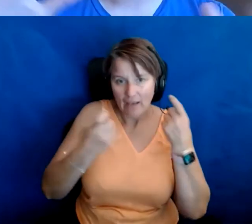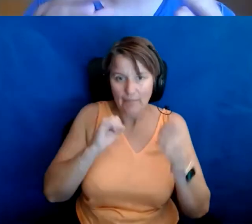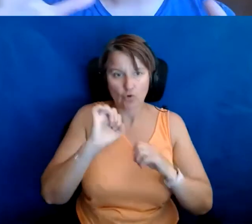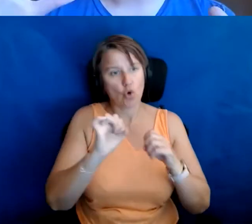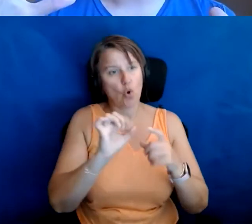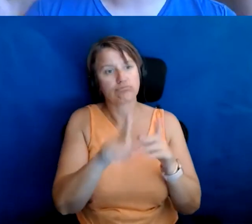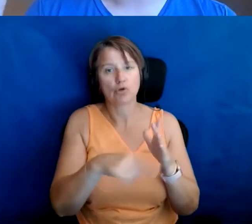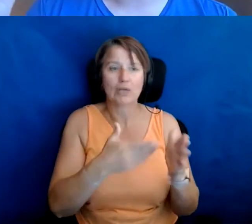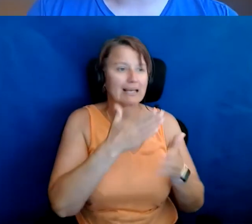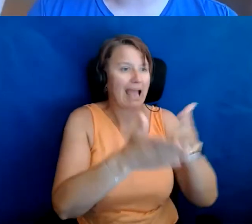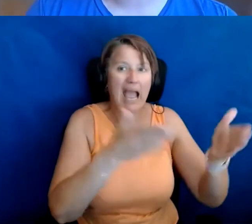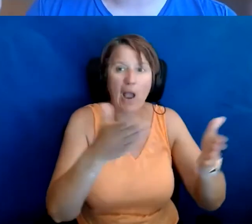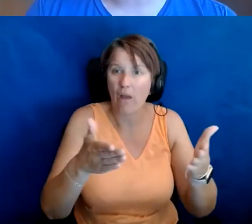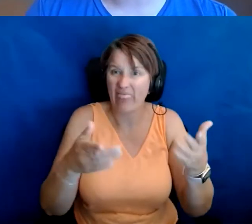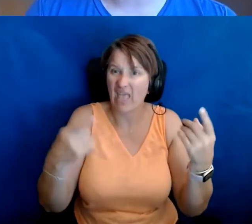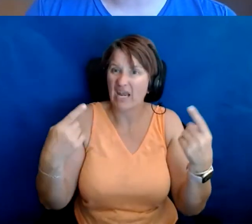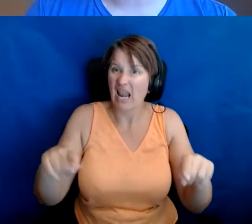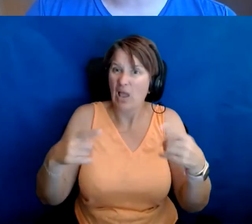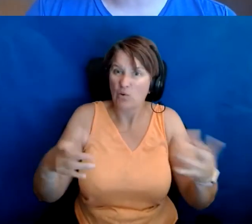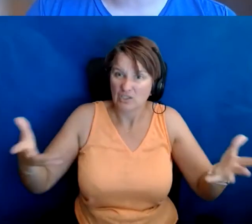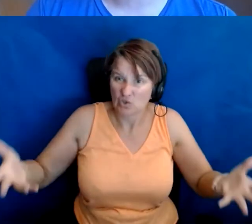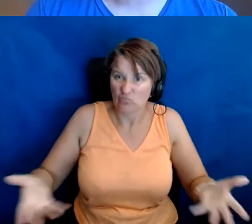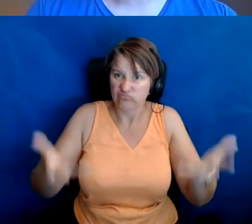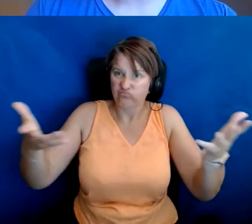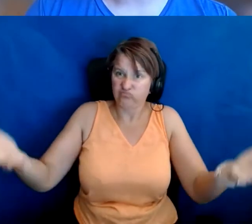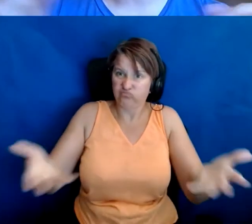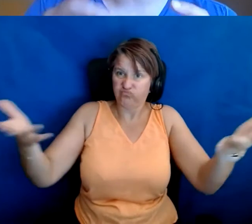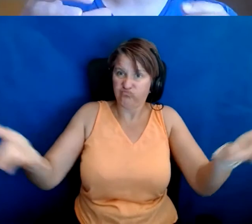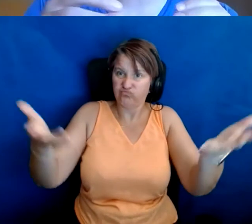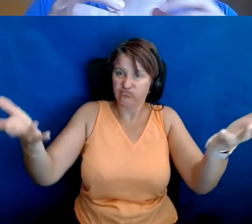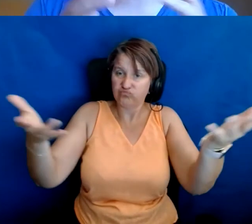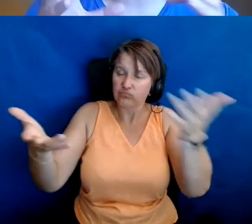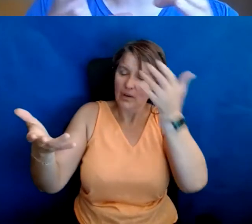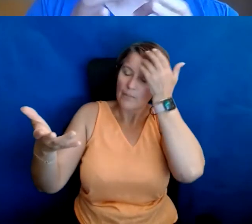and letting it grow, but you could also actually see your project as other projects growing,